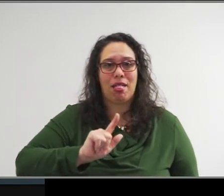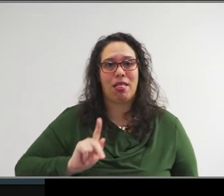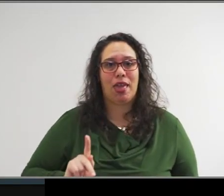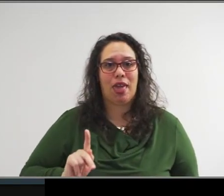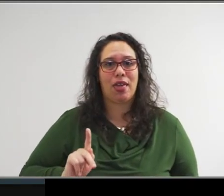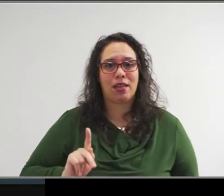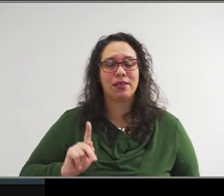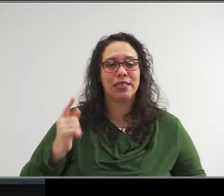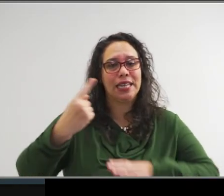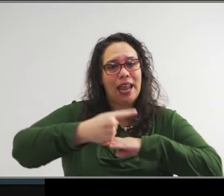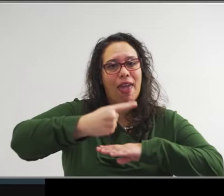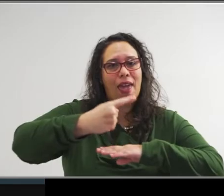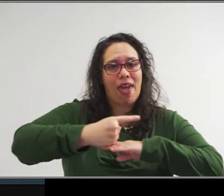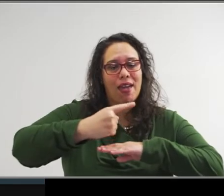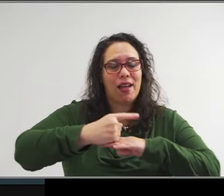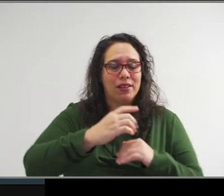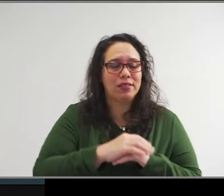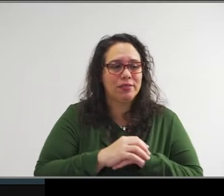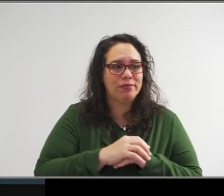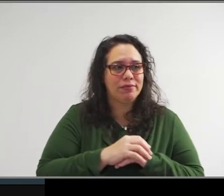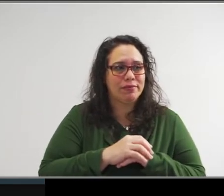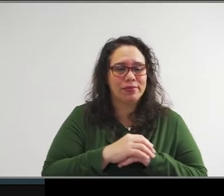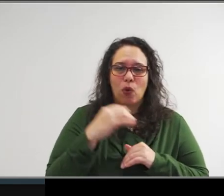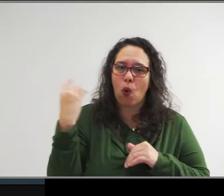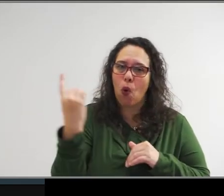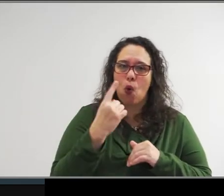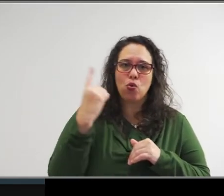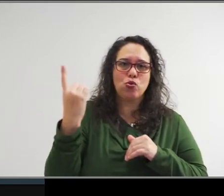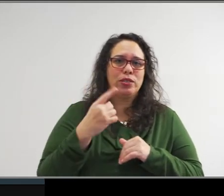He has always been quite impressed